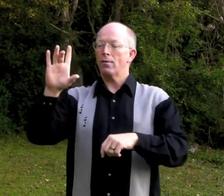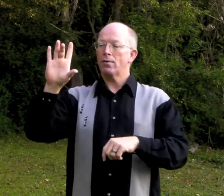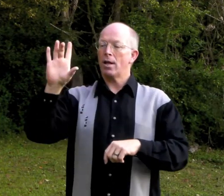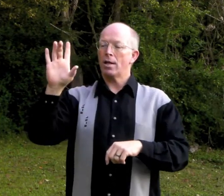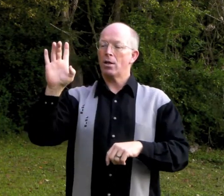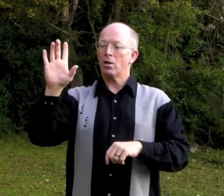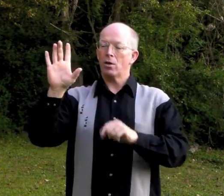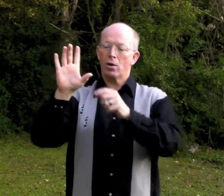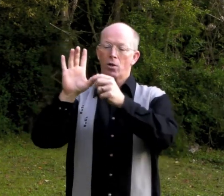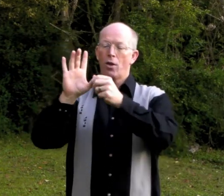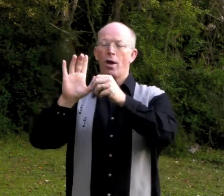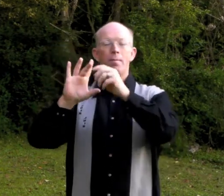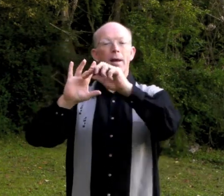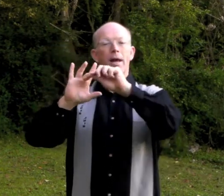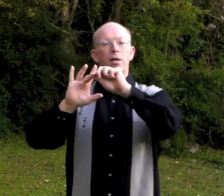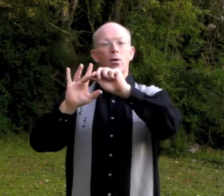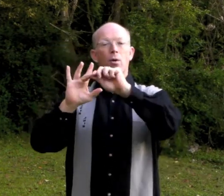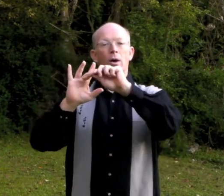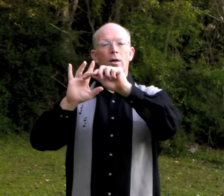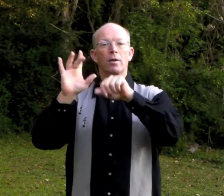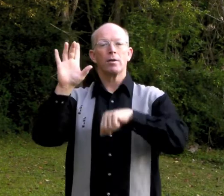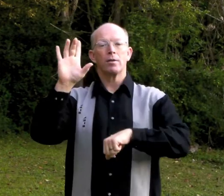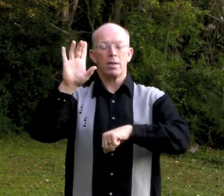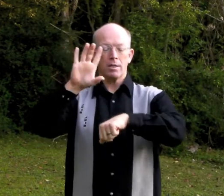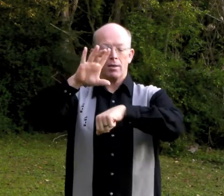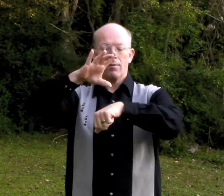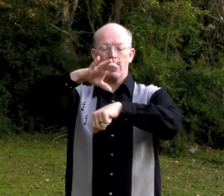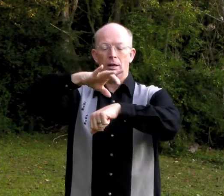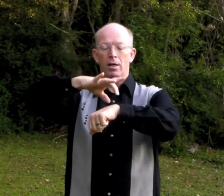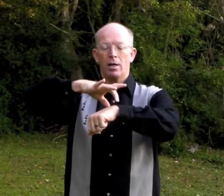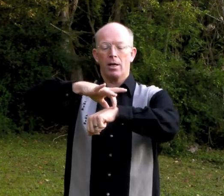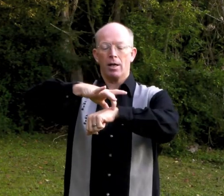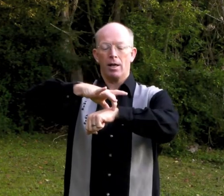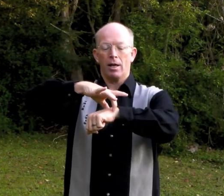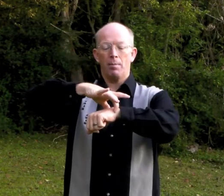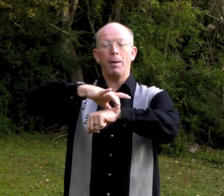You take your thumb and your sensitive finger and you are going to